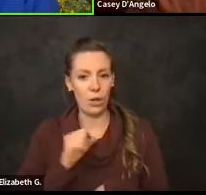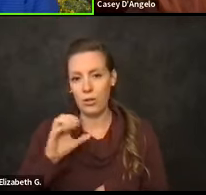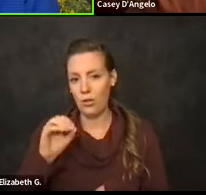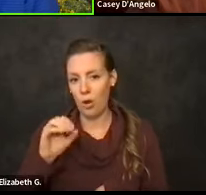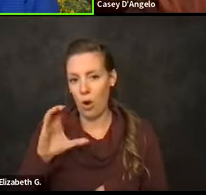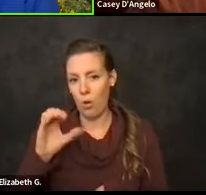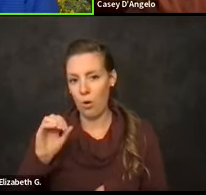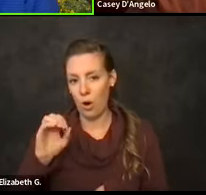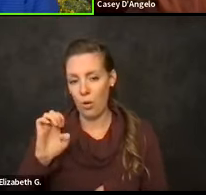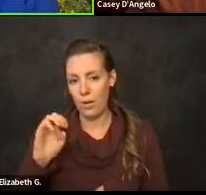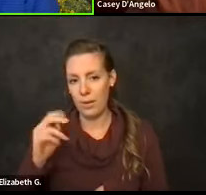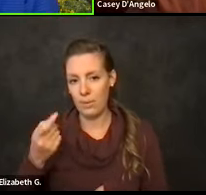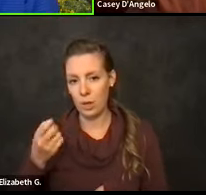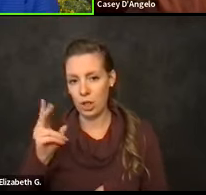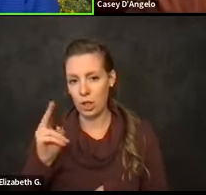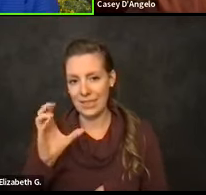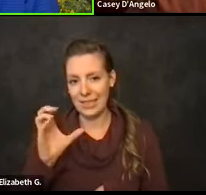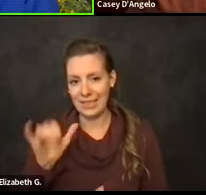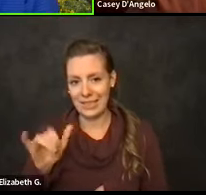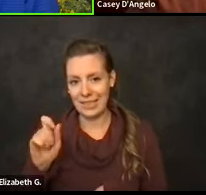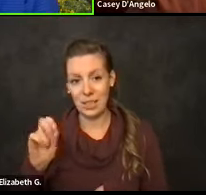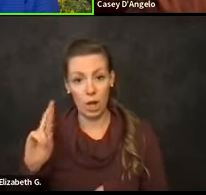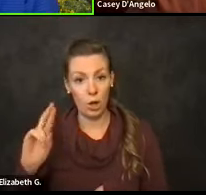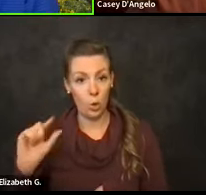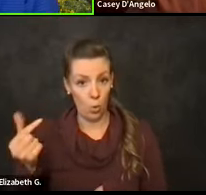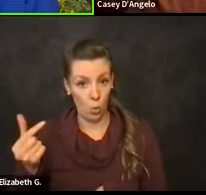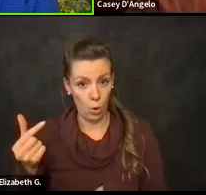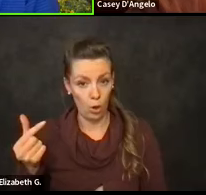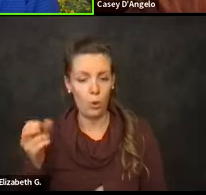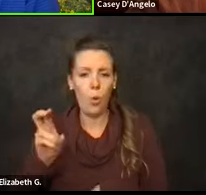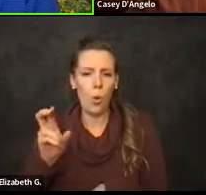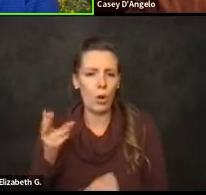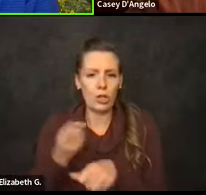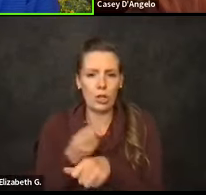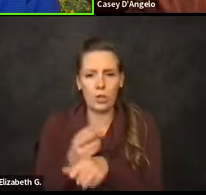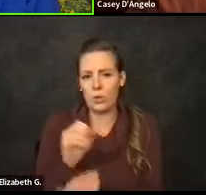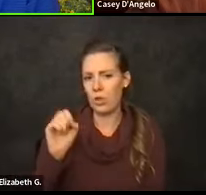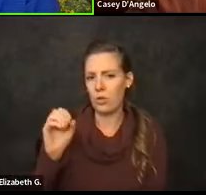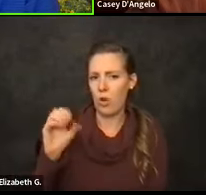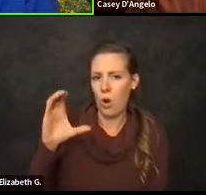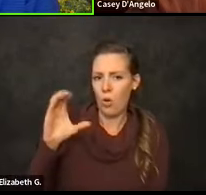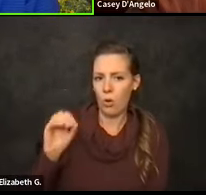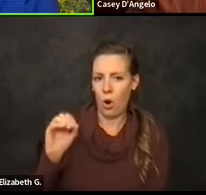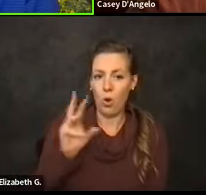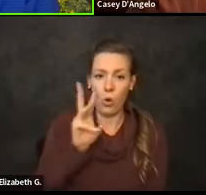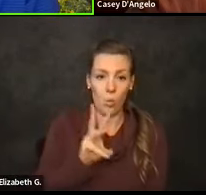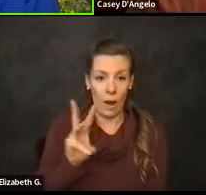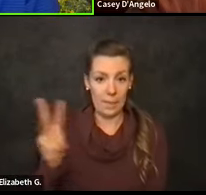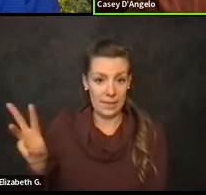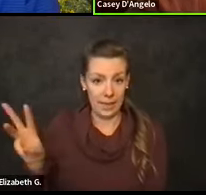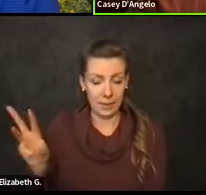Org or the Soco website. We also encourage people.